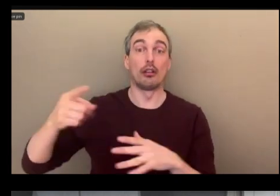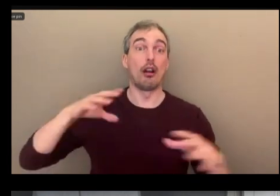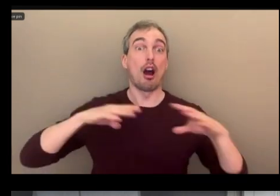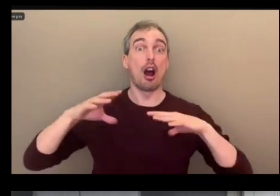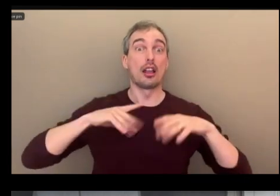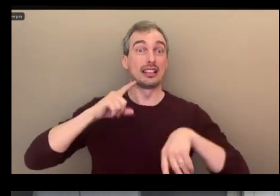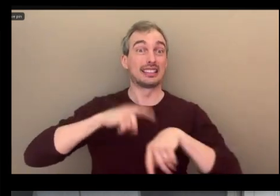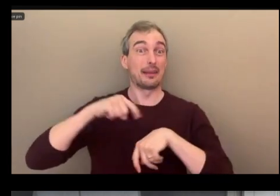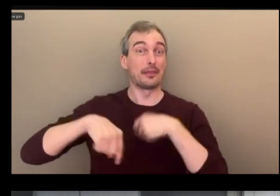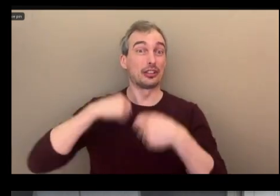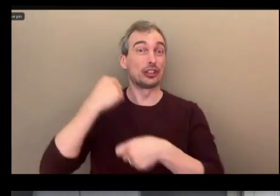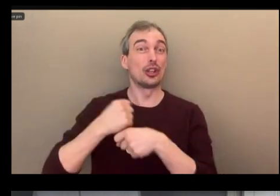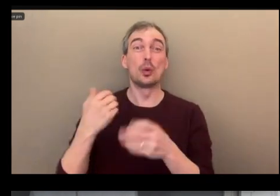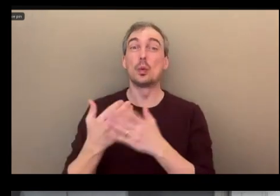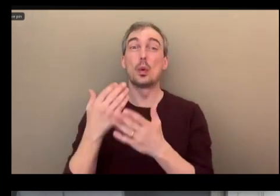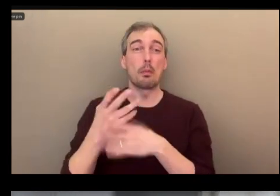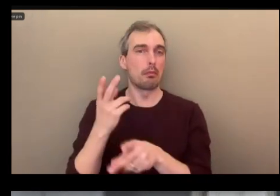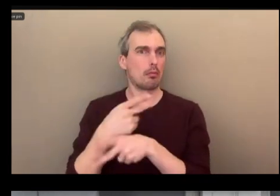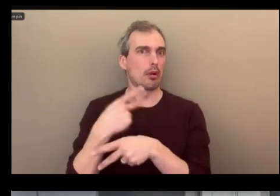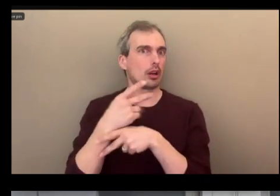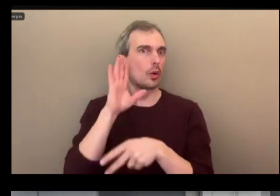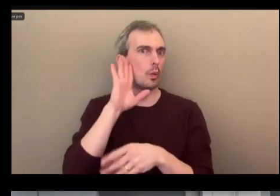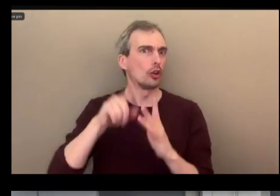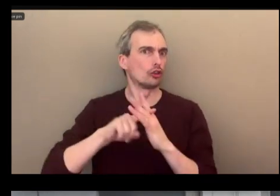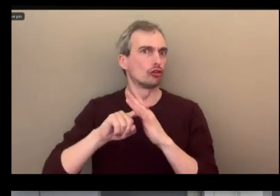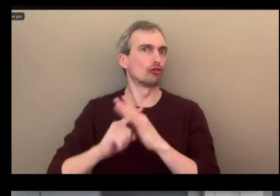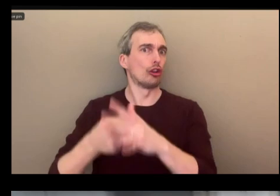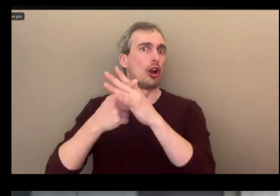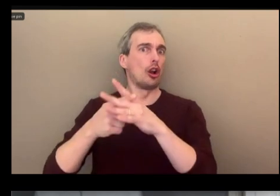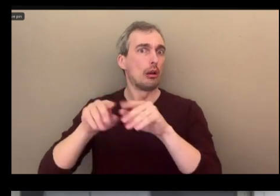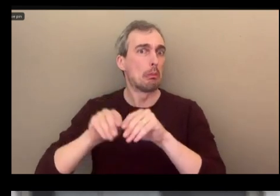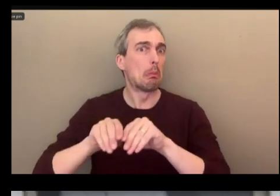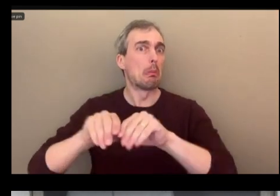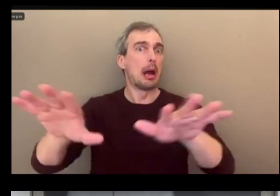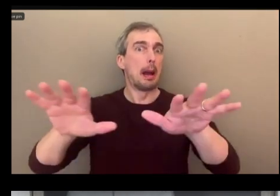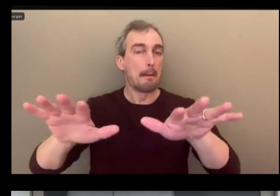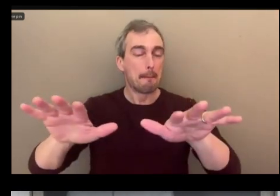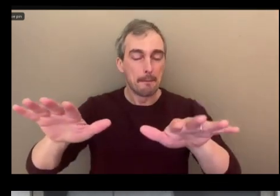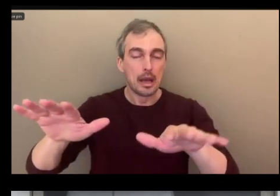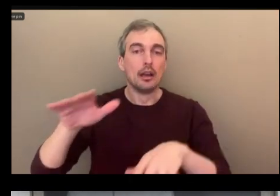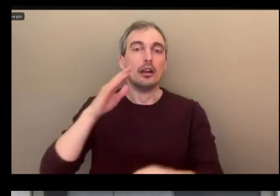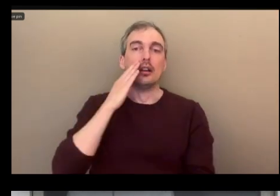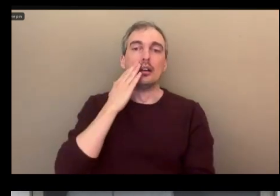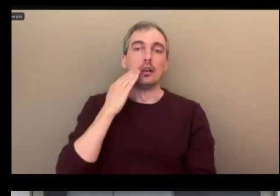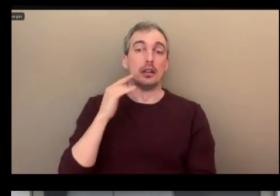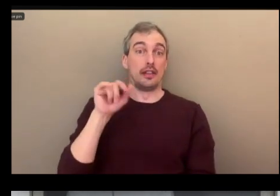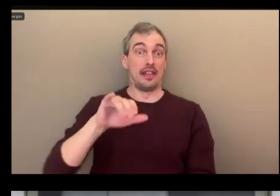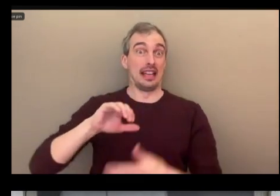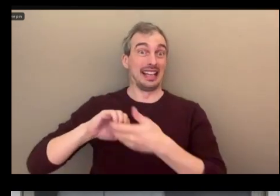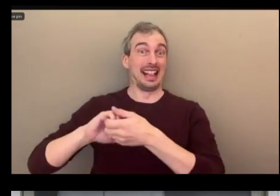We're taking that same collaboration area and we're utilizing it for people to sit together and go through those experiences.